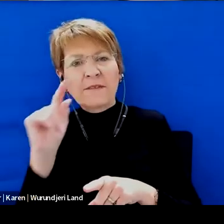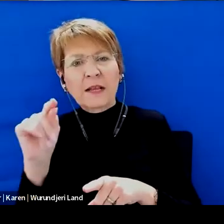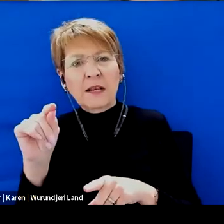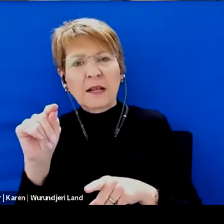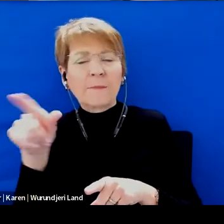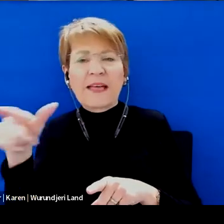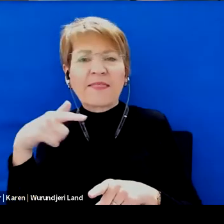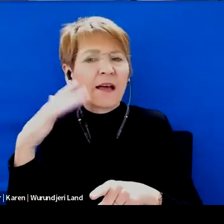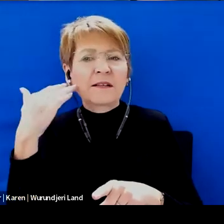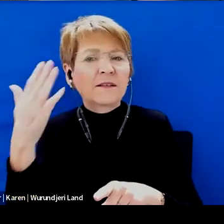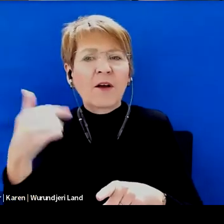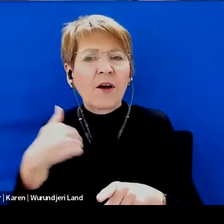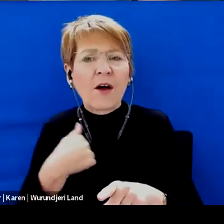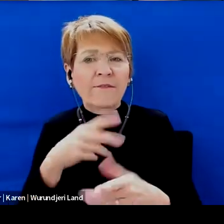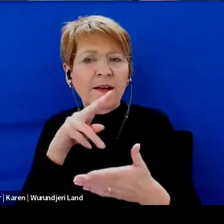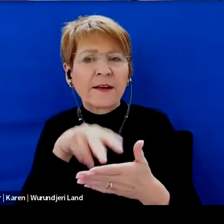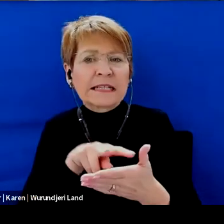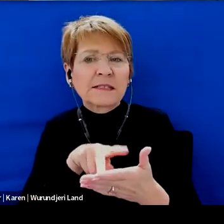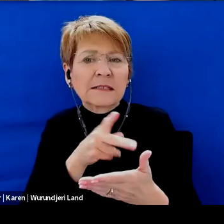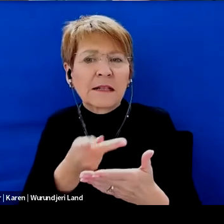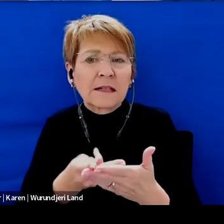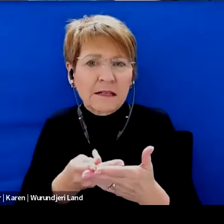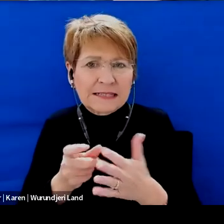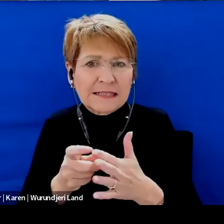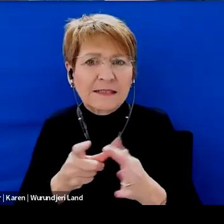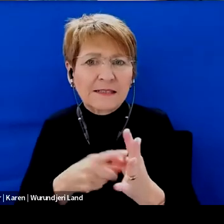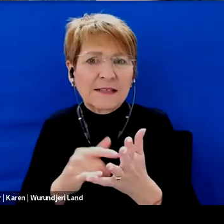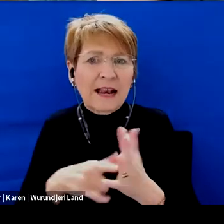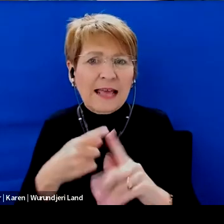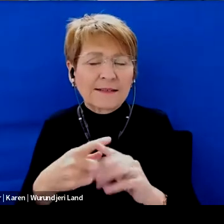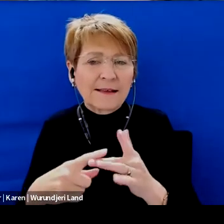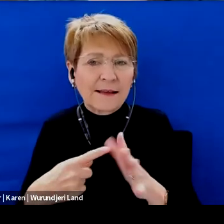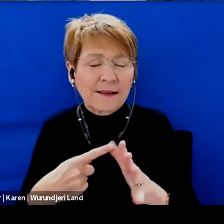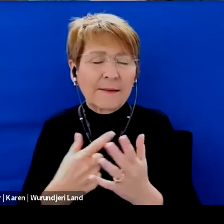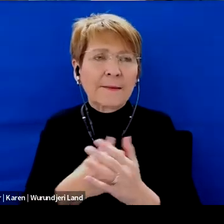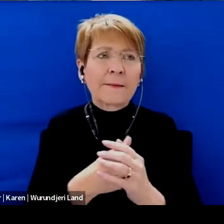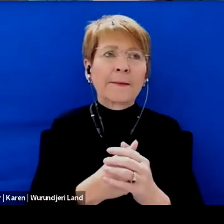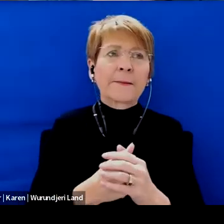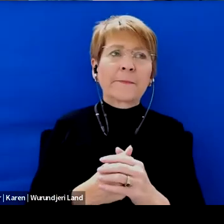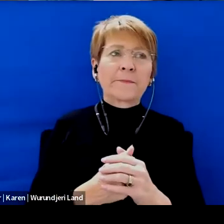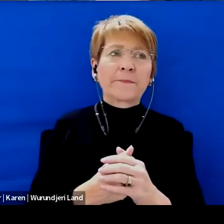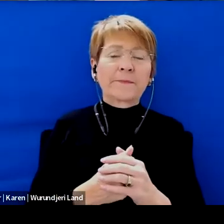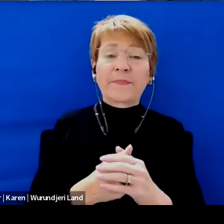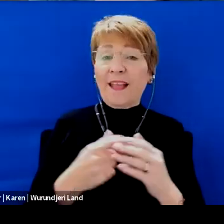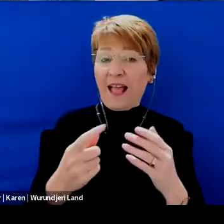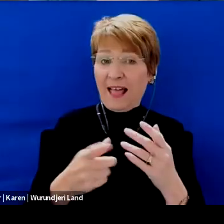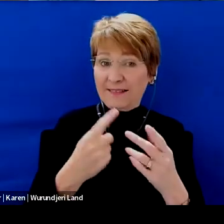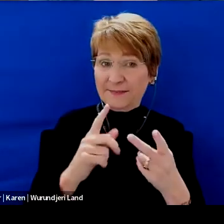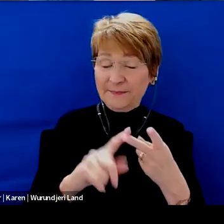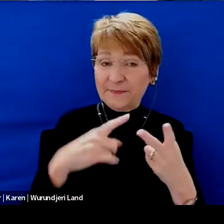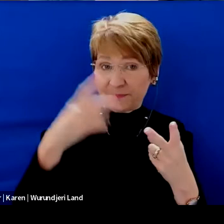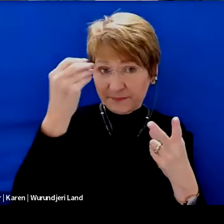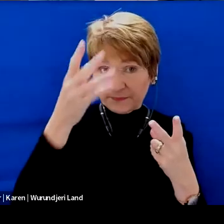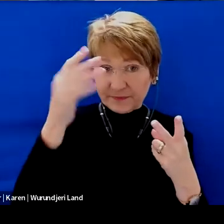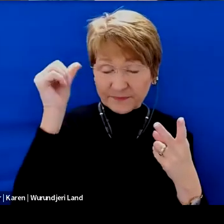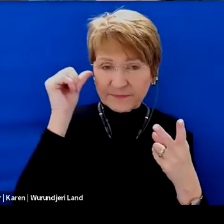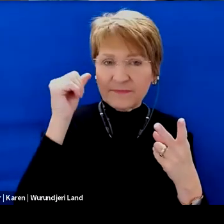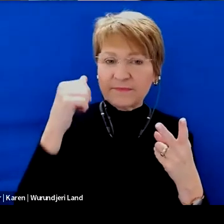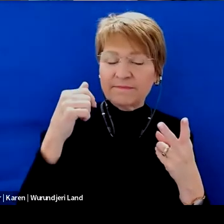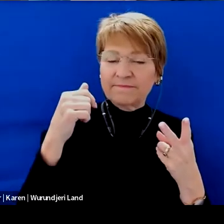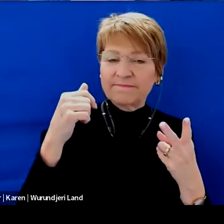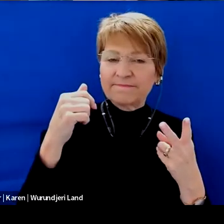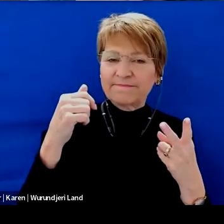So, yeah, that's the one I wanted to add another one that I wanted to add was like I mentioned before I was.